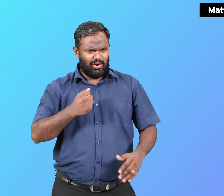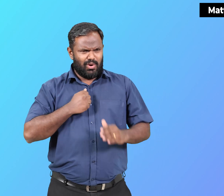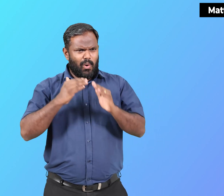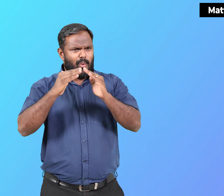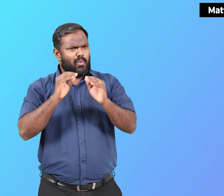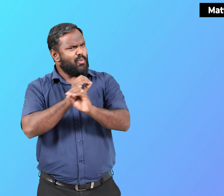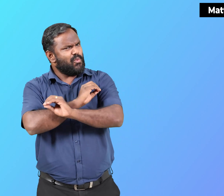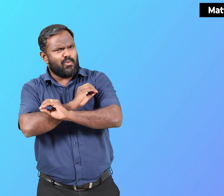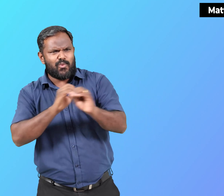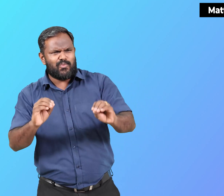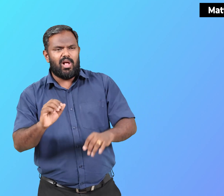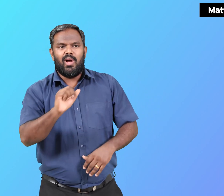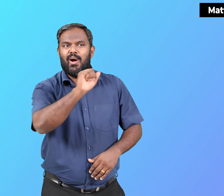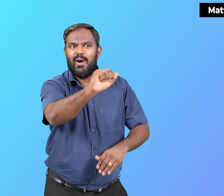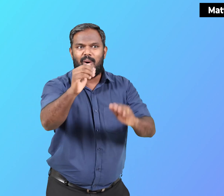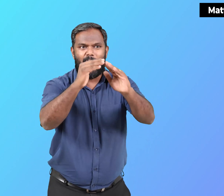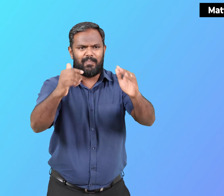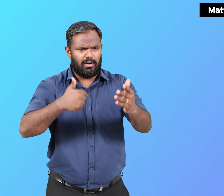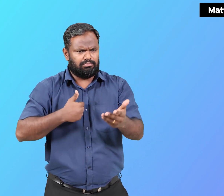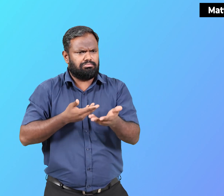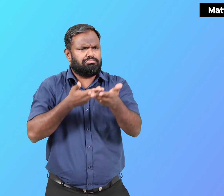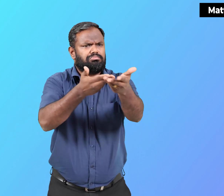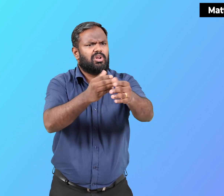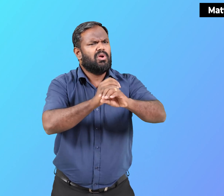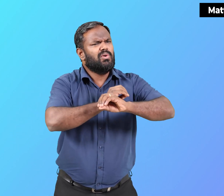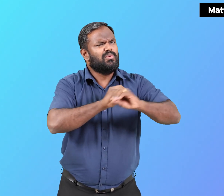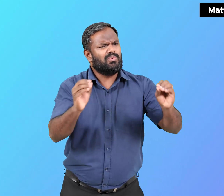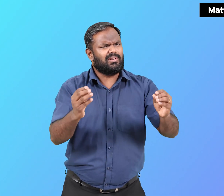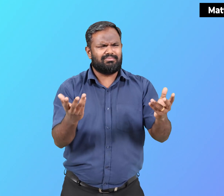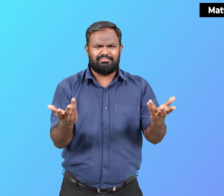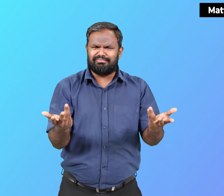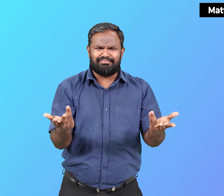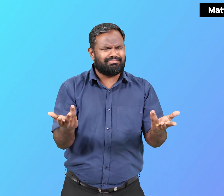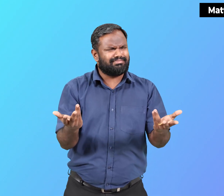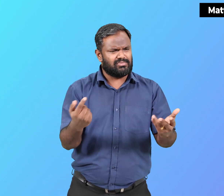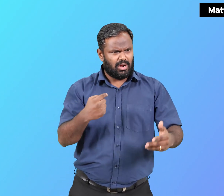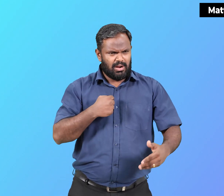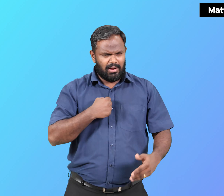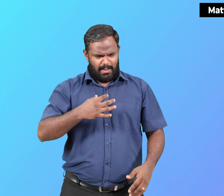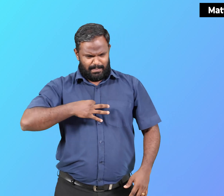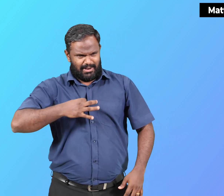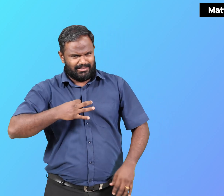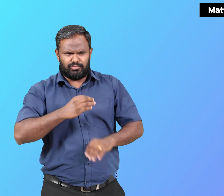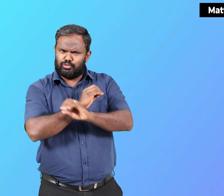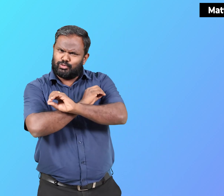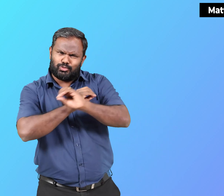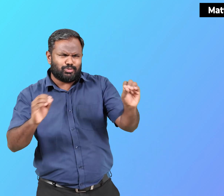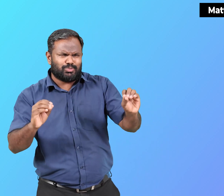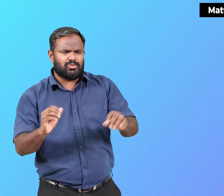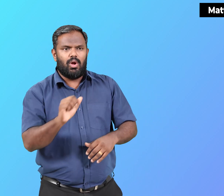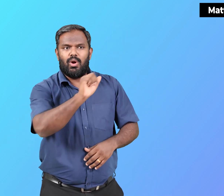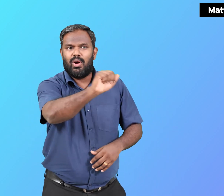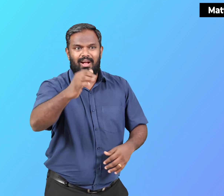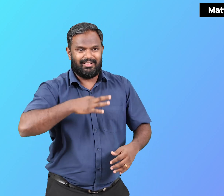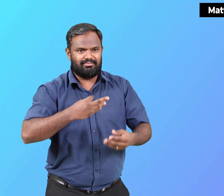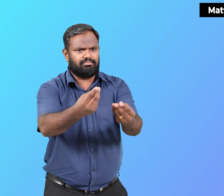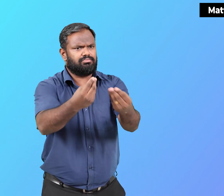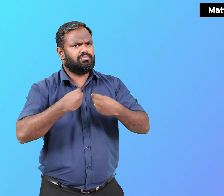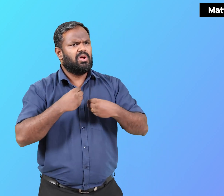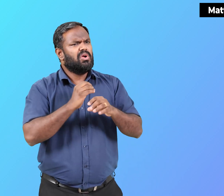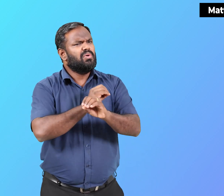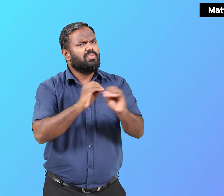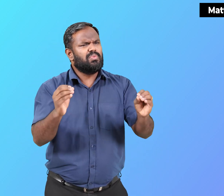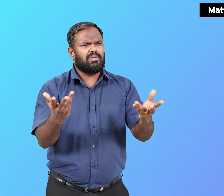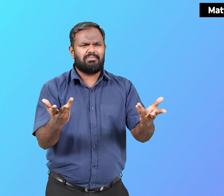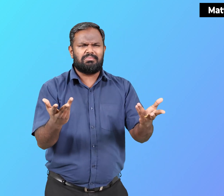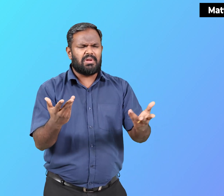When I had no place to stay, you did not welcome me into your home. When I was without clothes, you gave me nothing to wear.